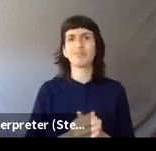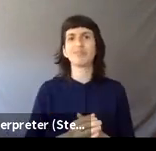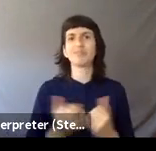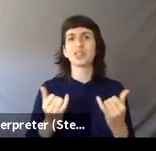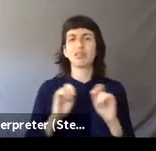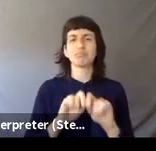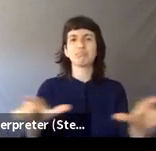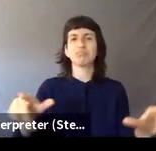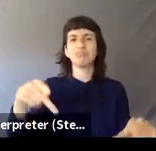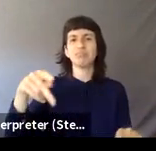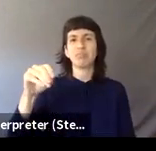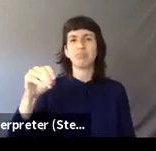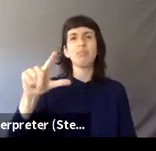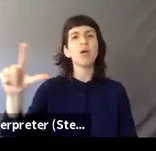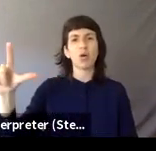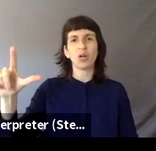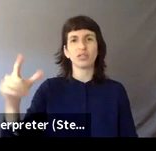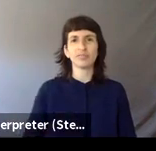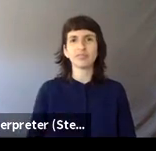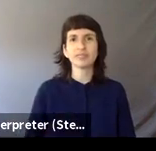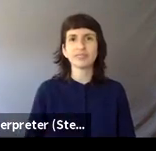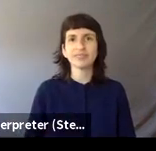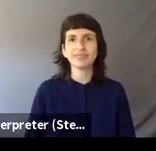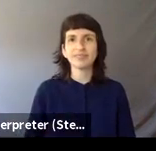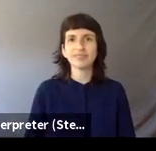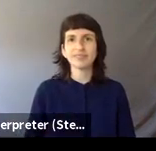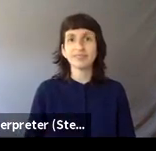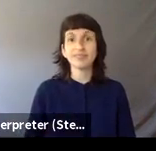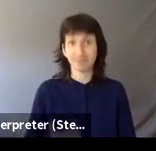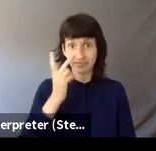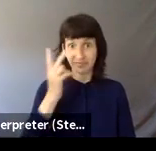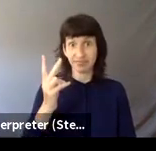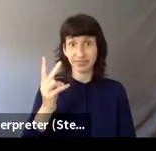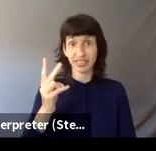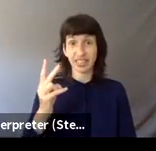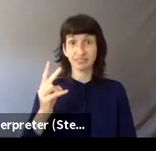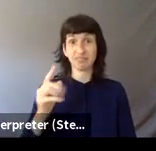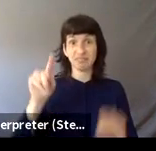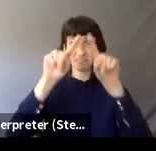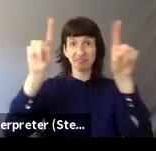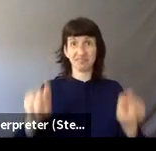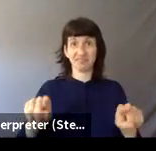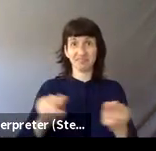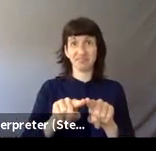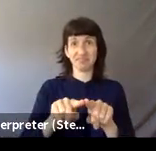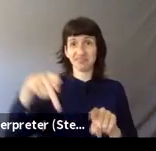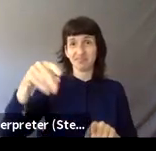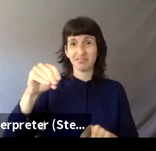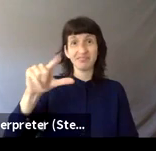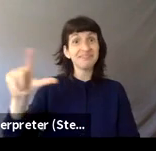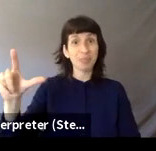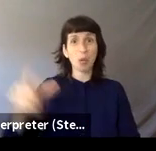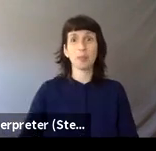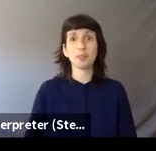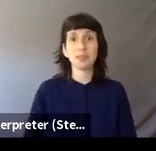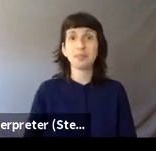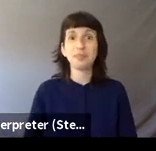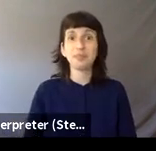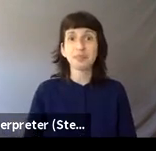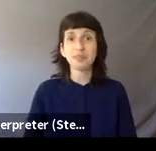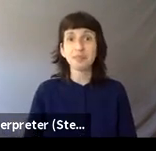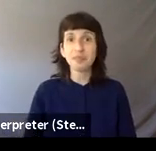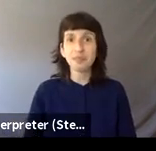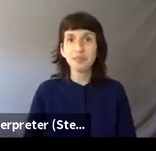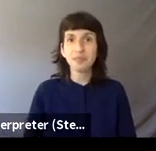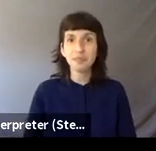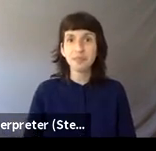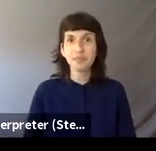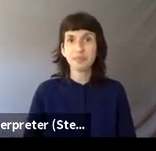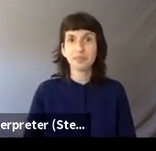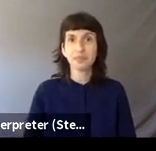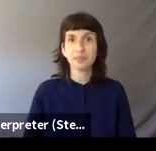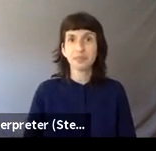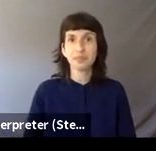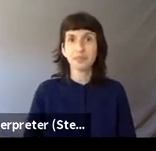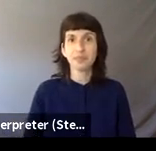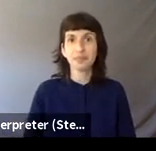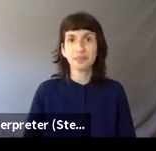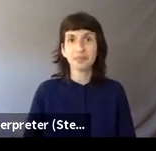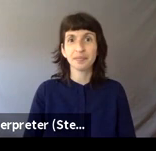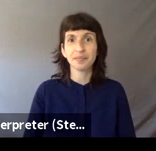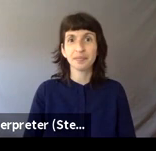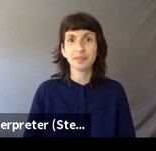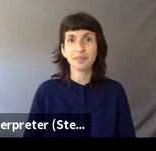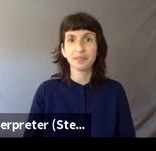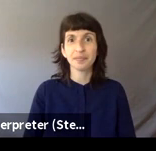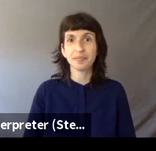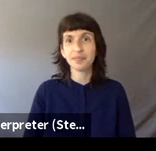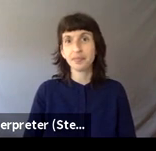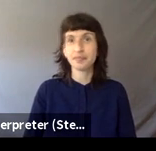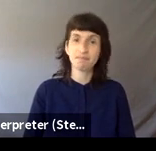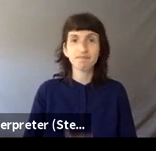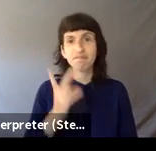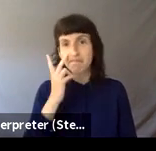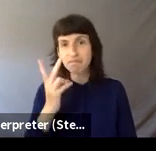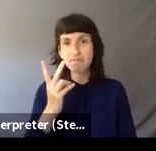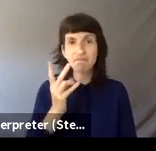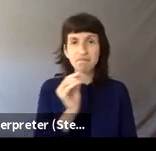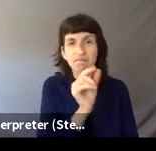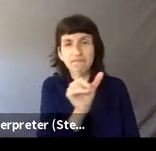I'm going to launch the poll.